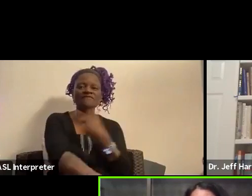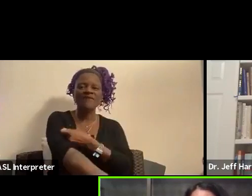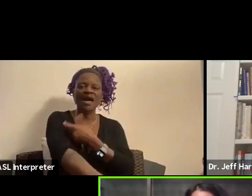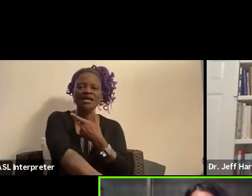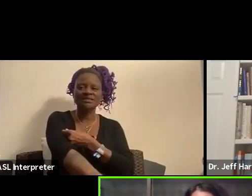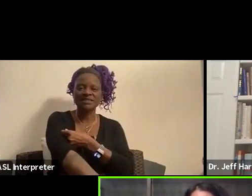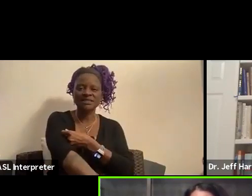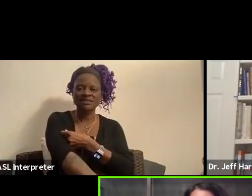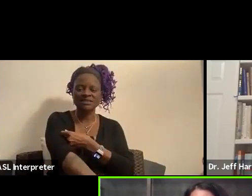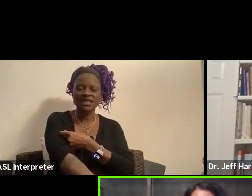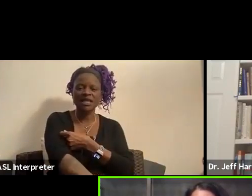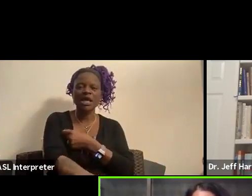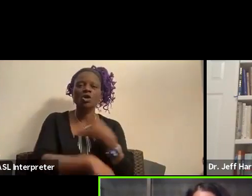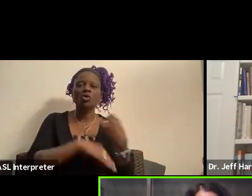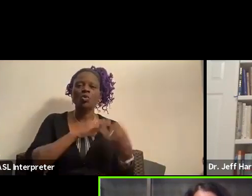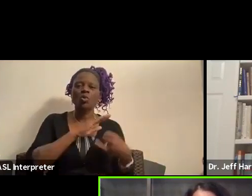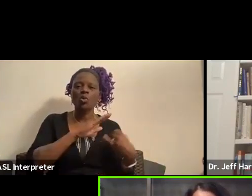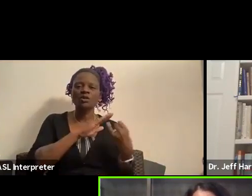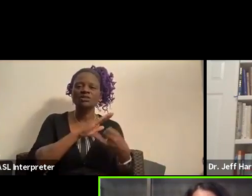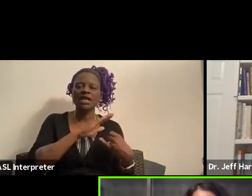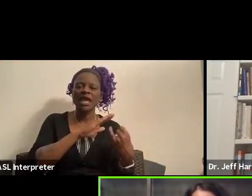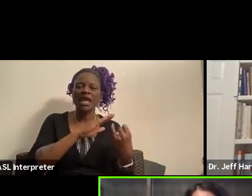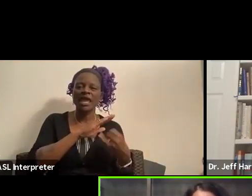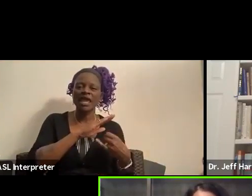because we realize that especially with the surge in cases